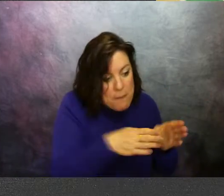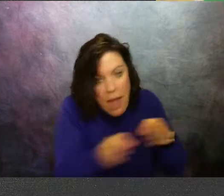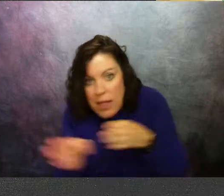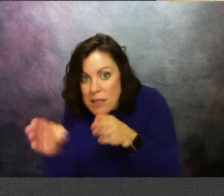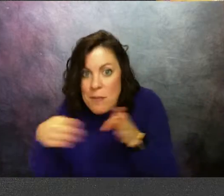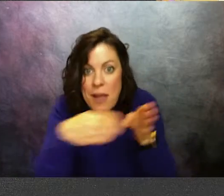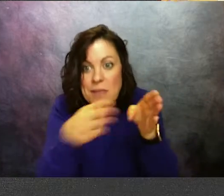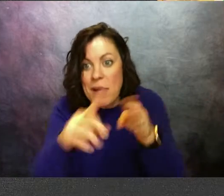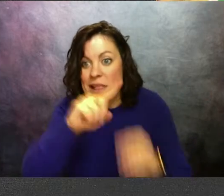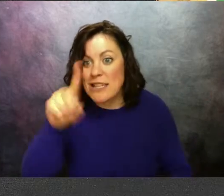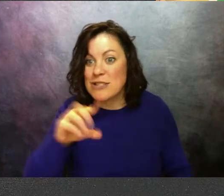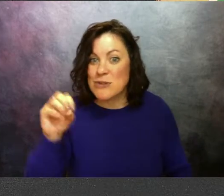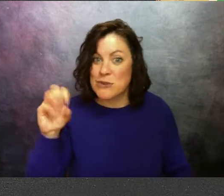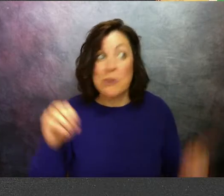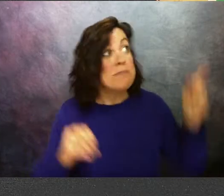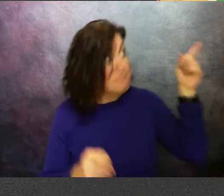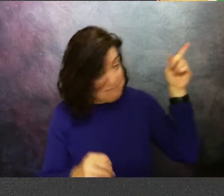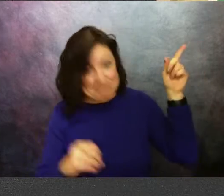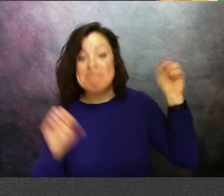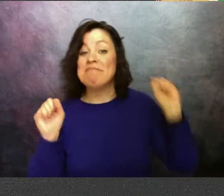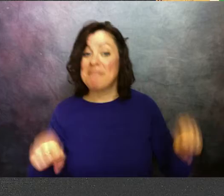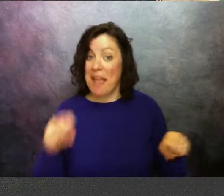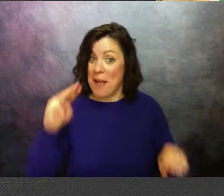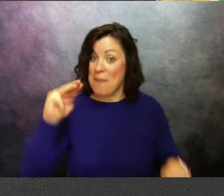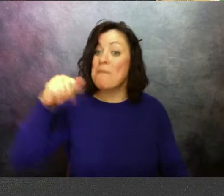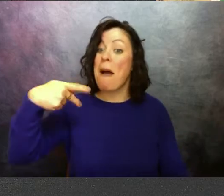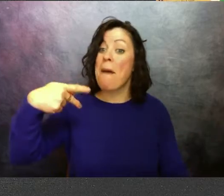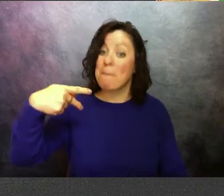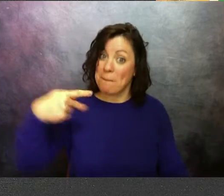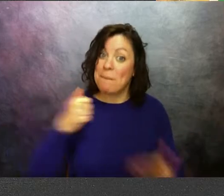the map. That way you can find your way.